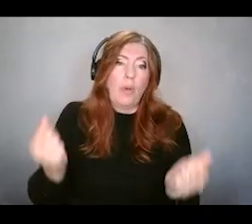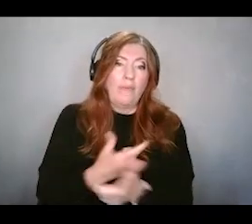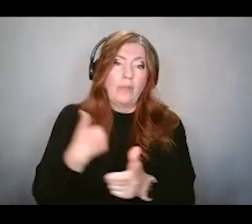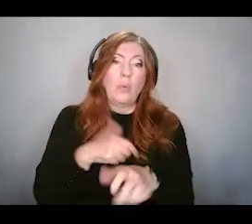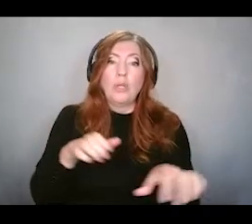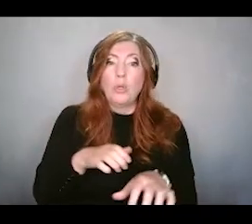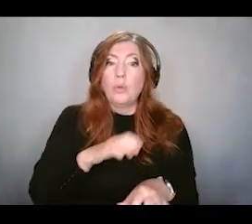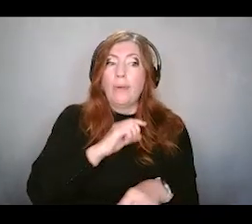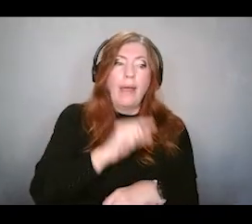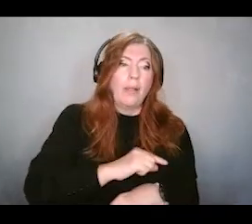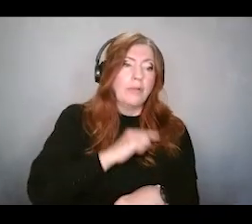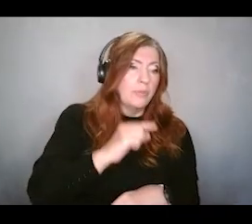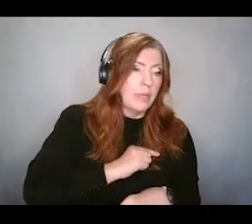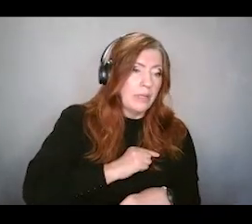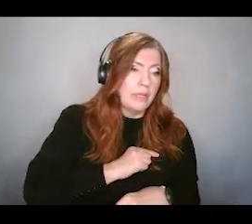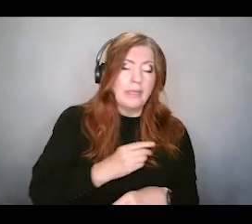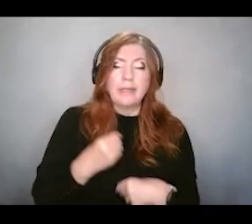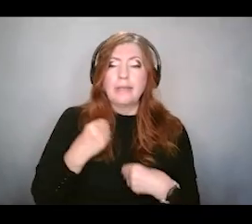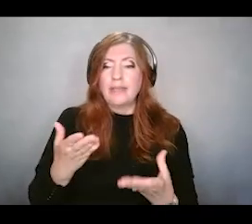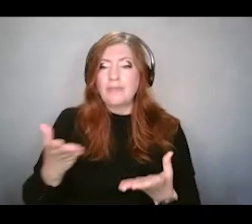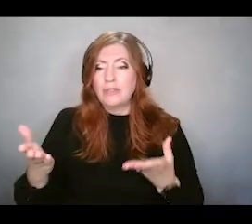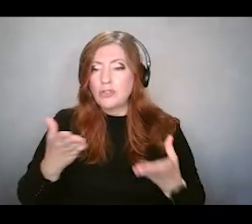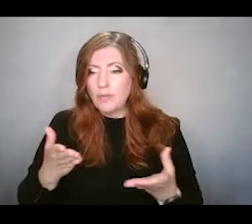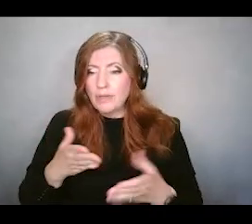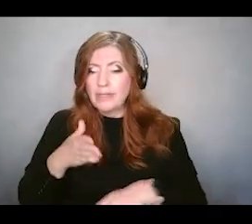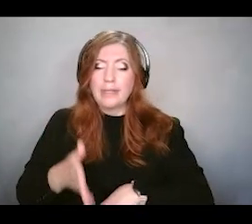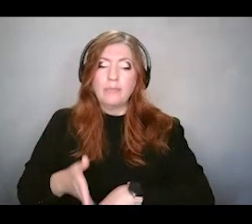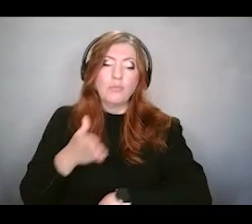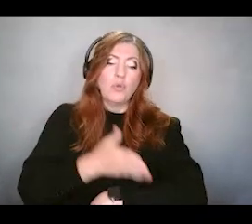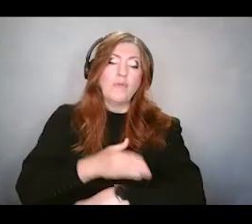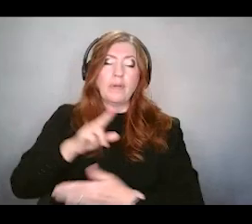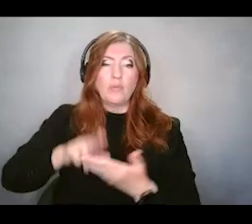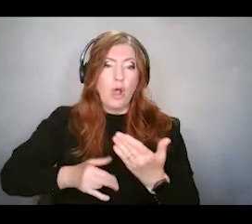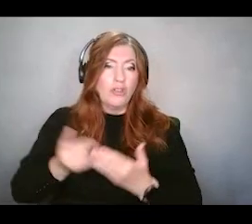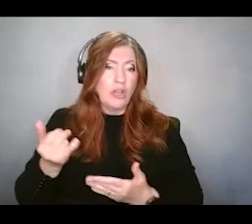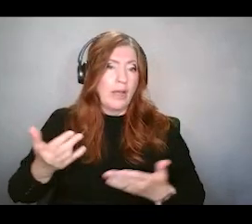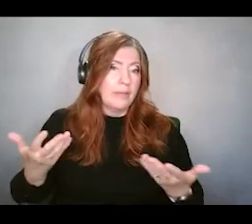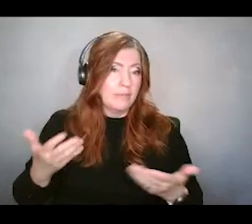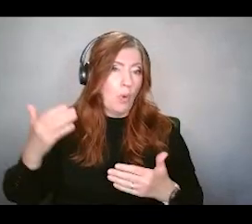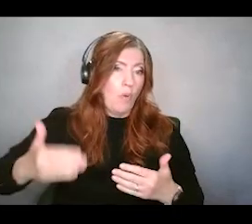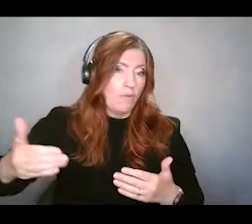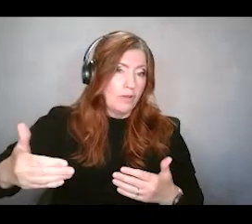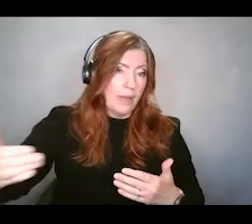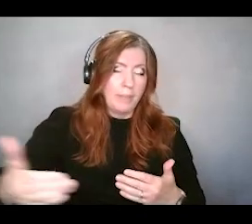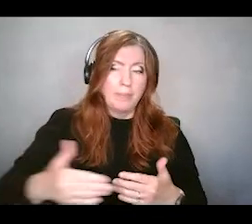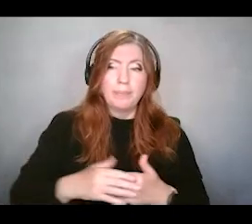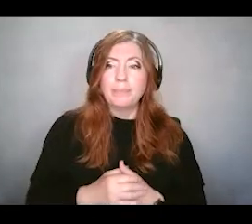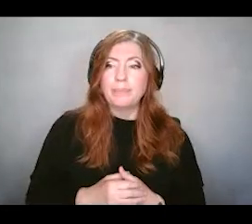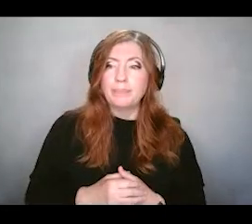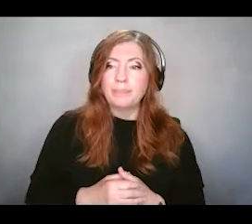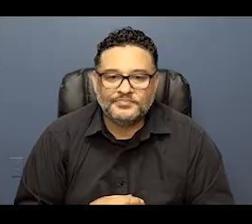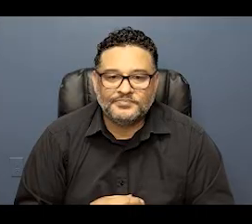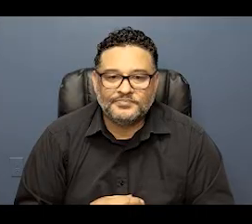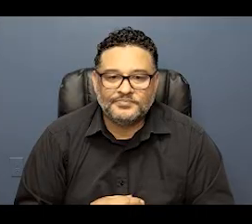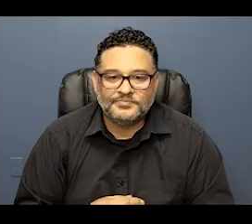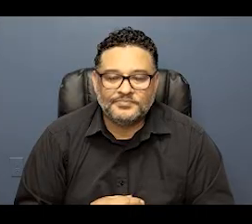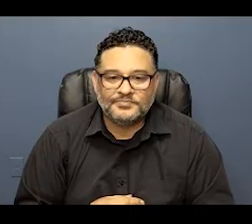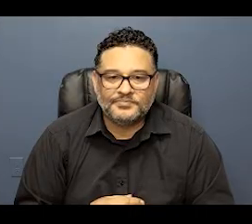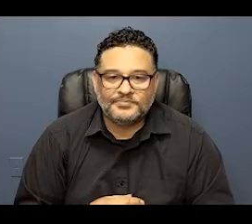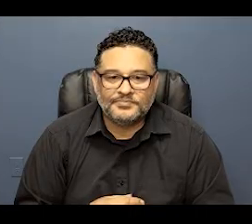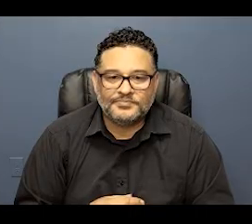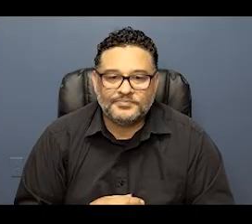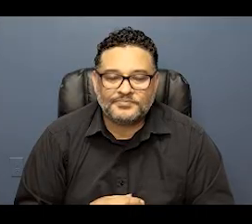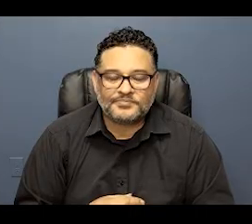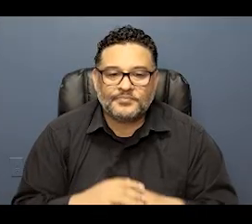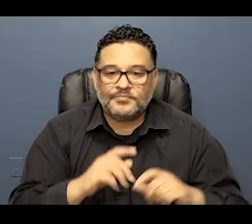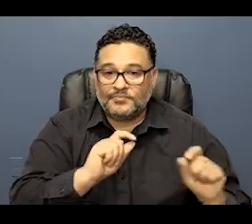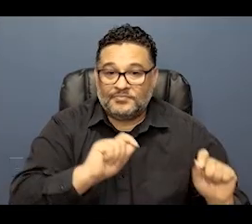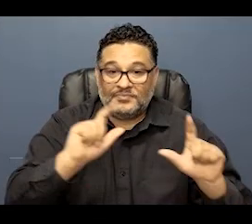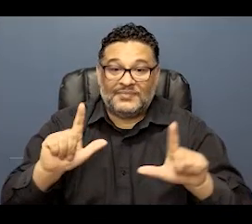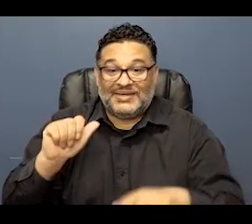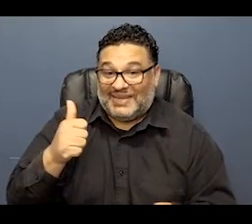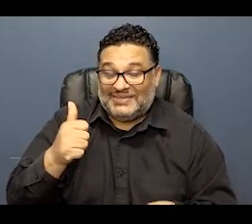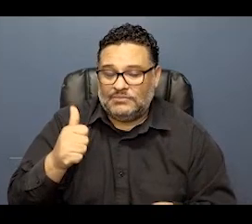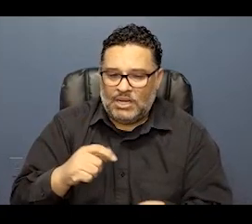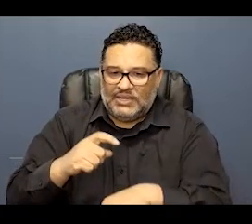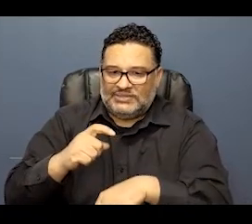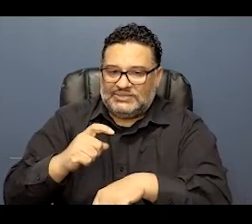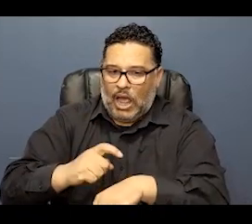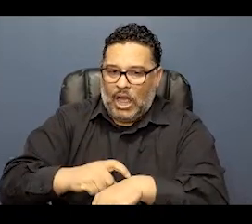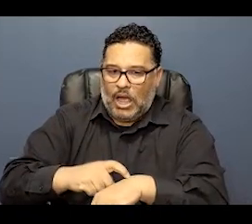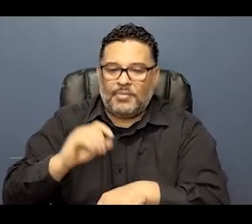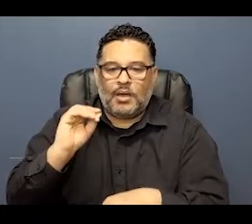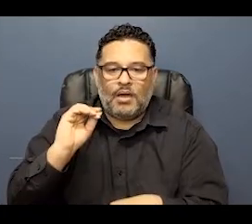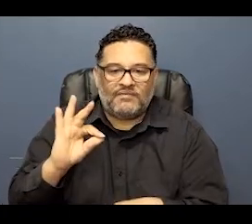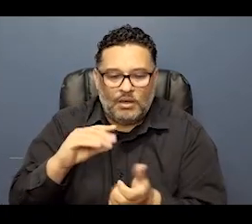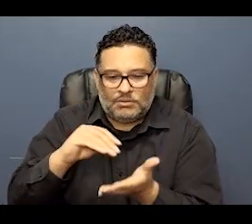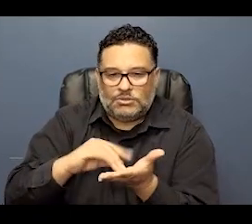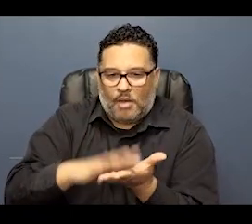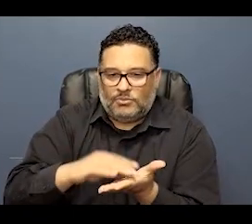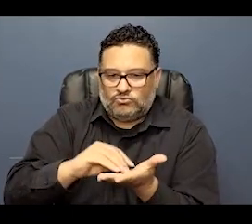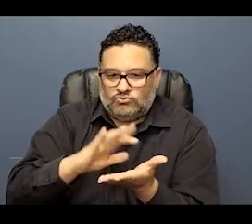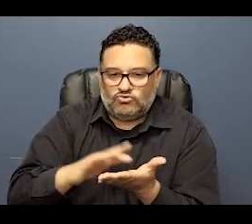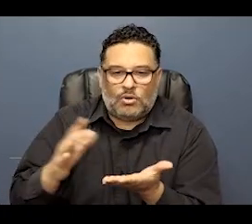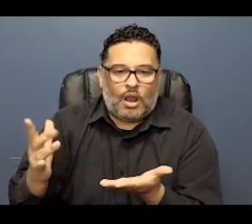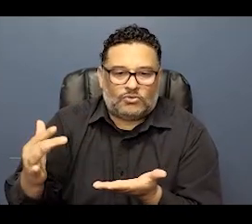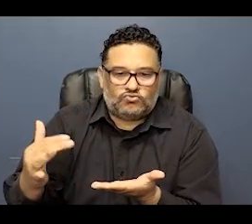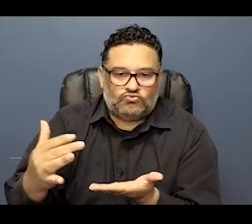delivery to improving the project over time. Slide 10, Timing of Documentation Collection.